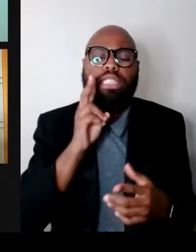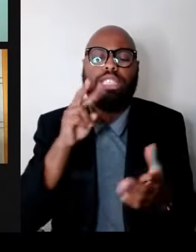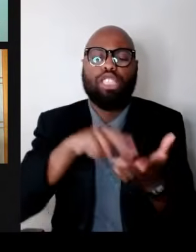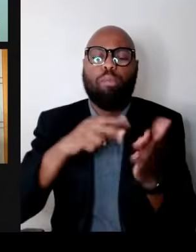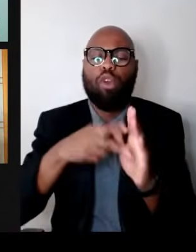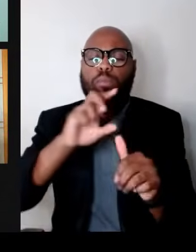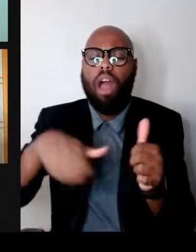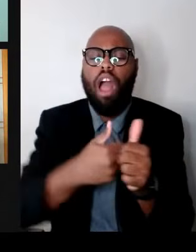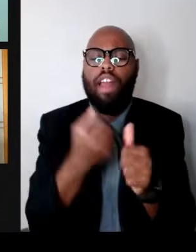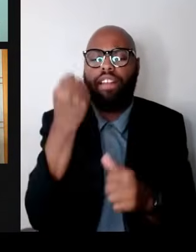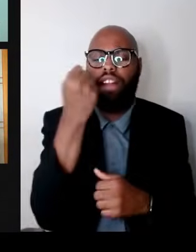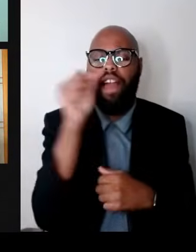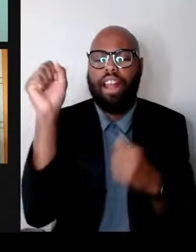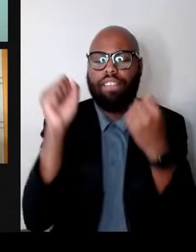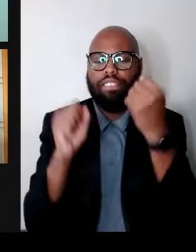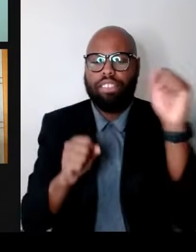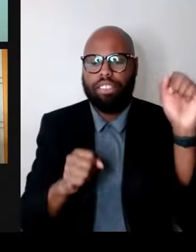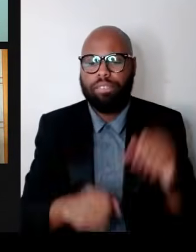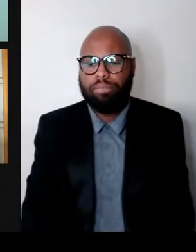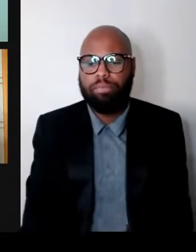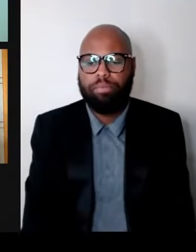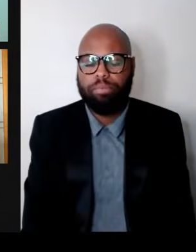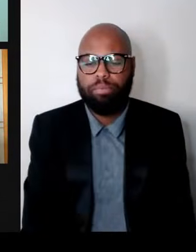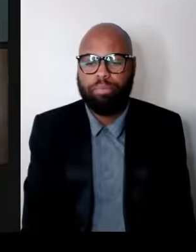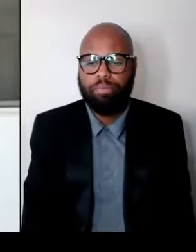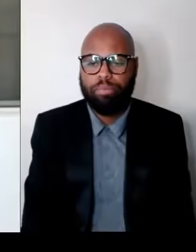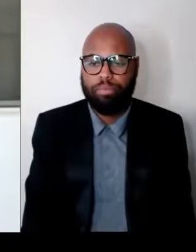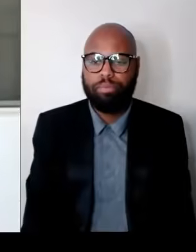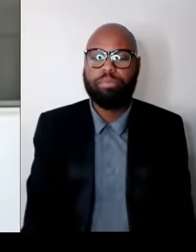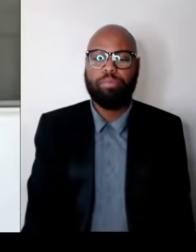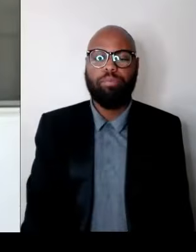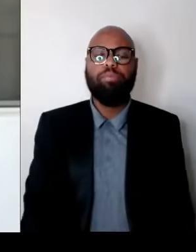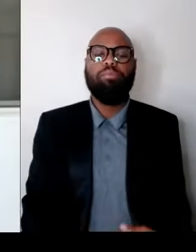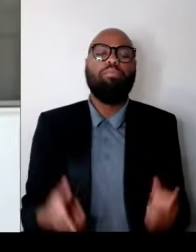I think for me, particularly coming from a community, the disabled community